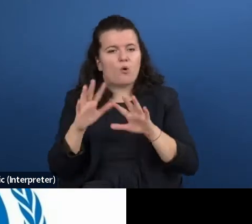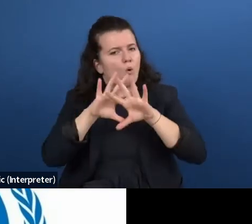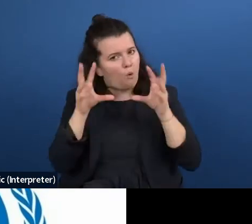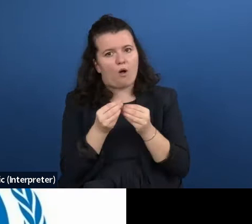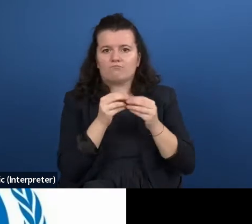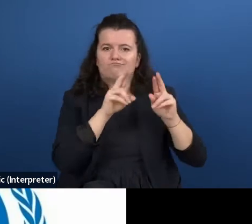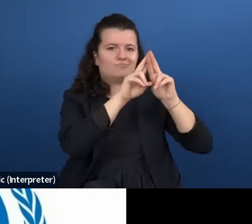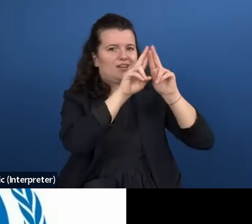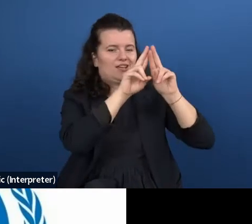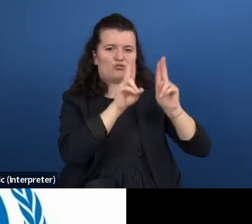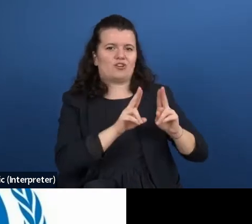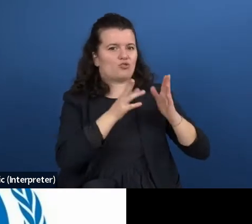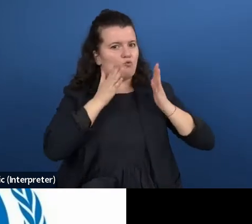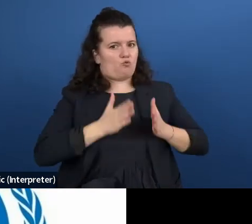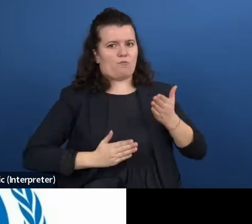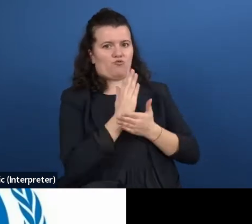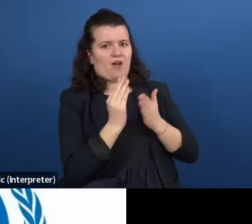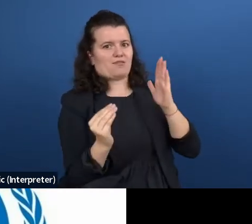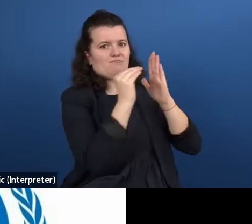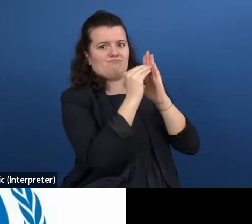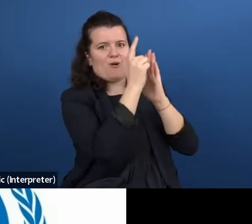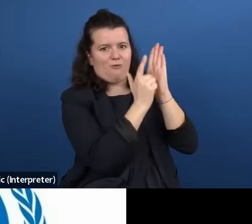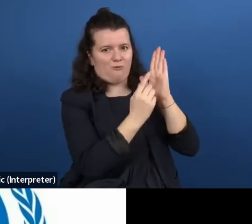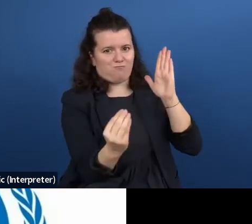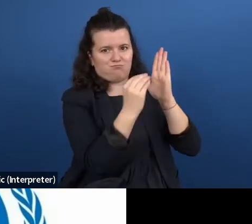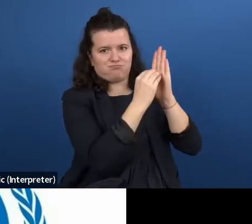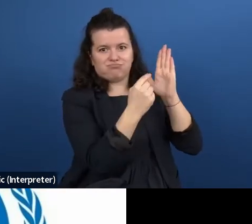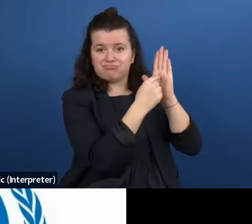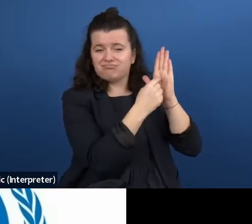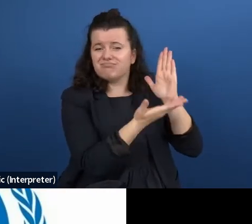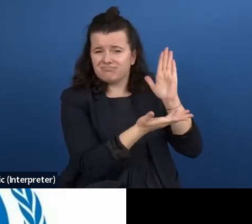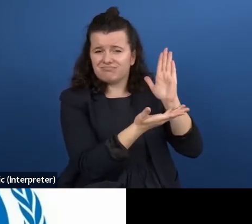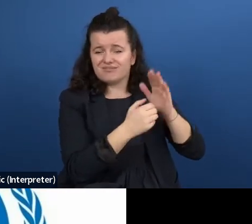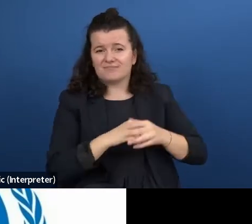The intersections of disabilities and human trafficking is an area